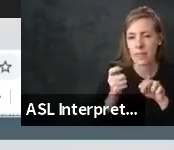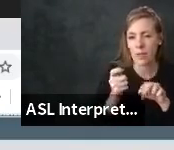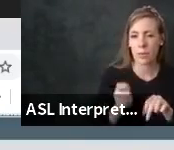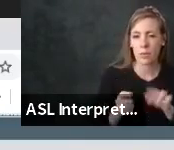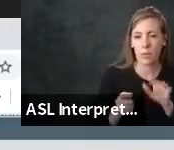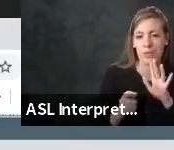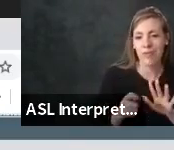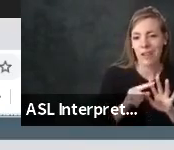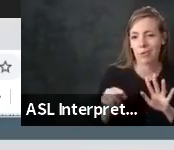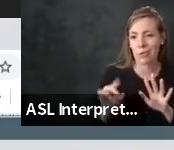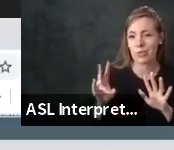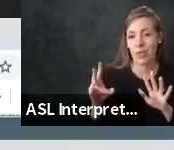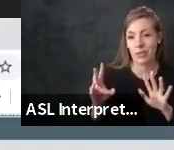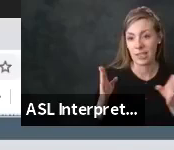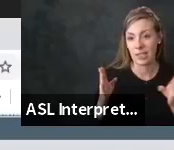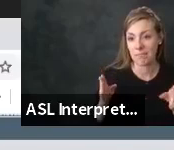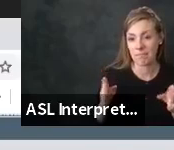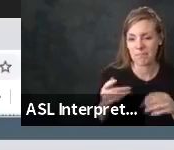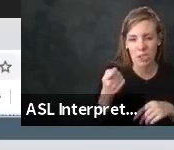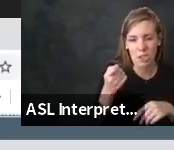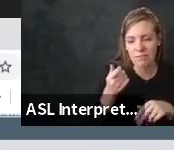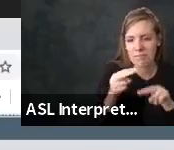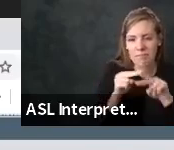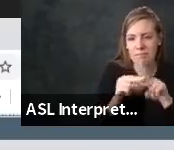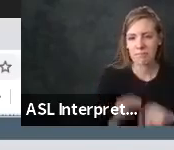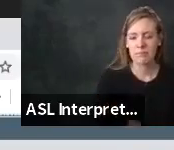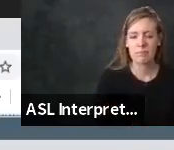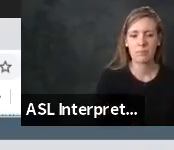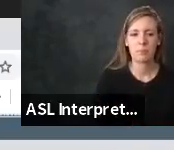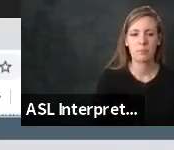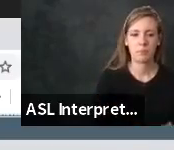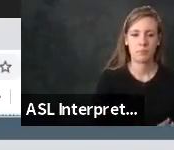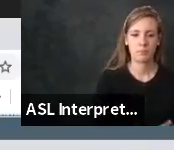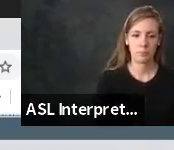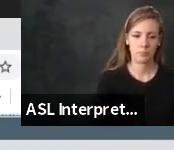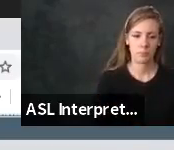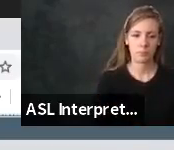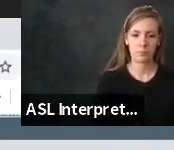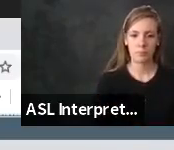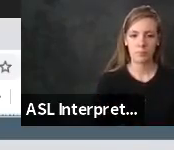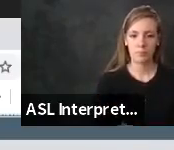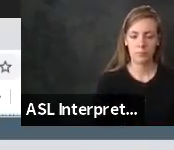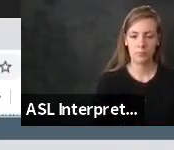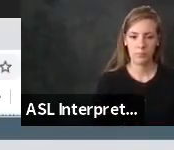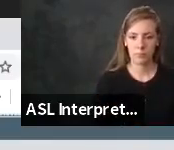just a slight increase there and the question five.